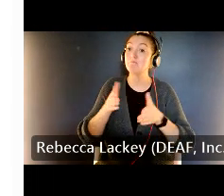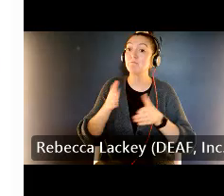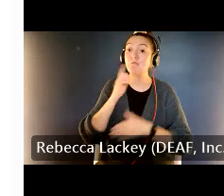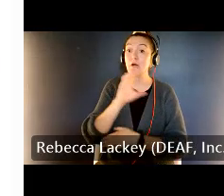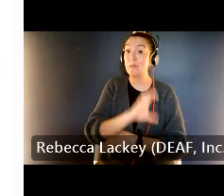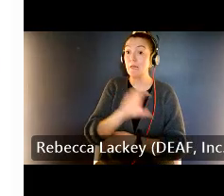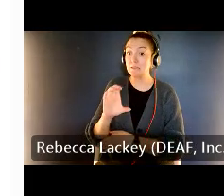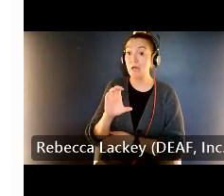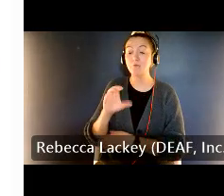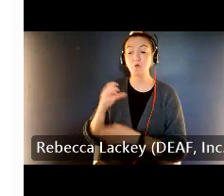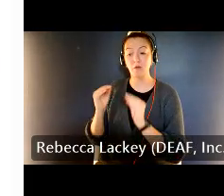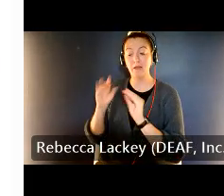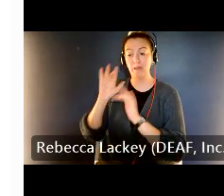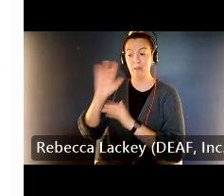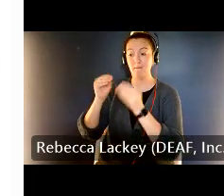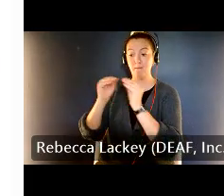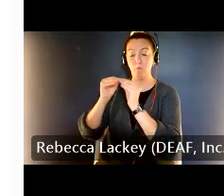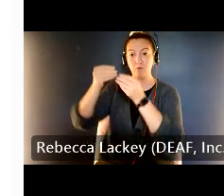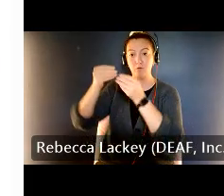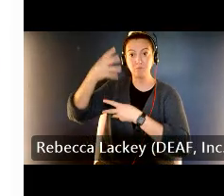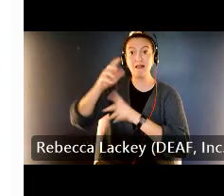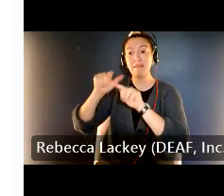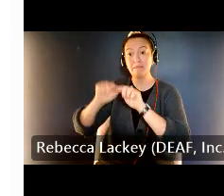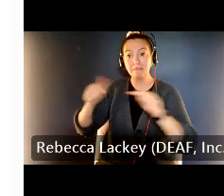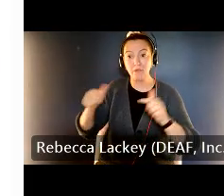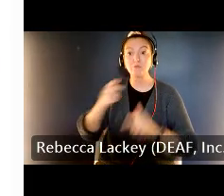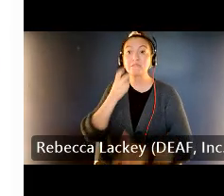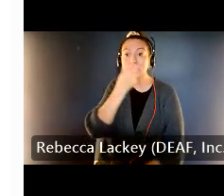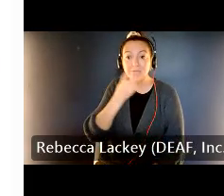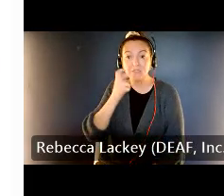Go to more language and speech and show live captions.